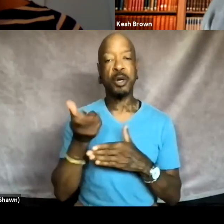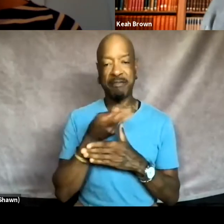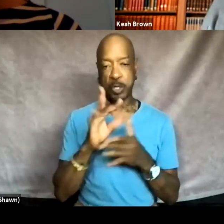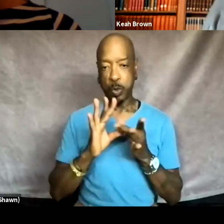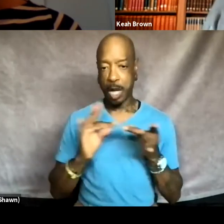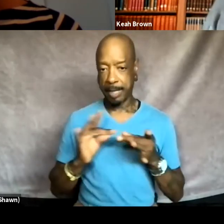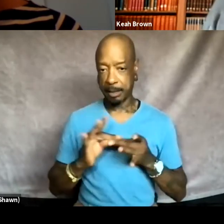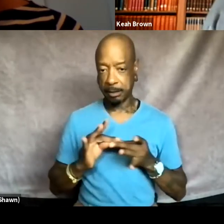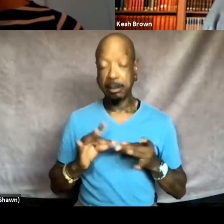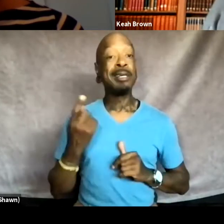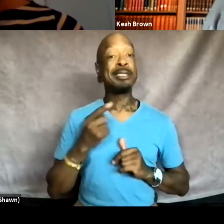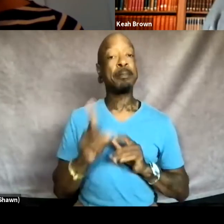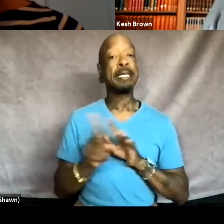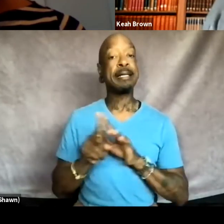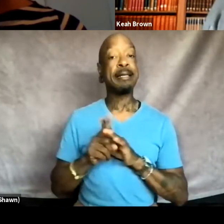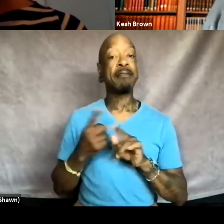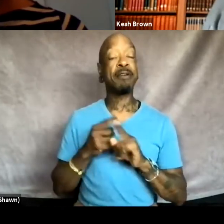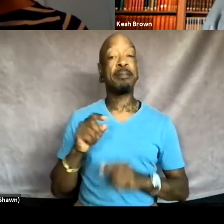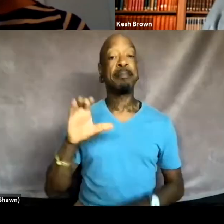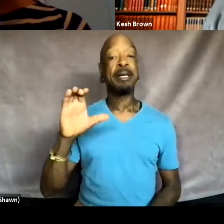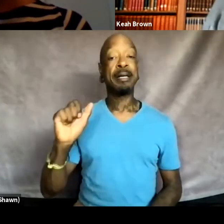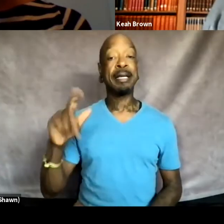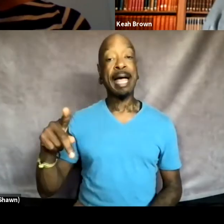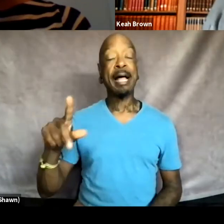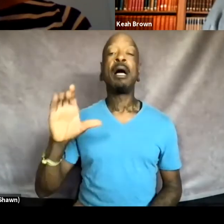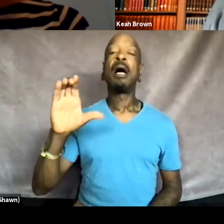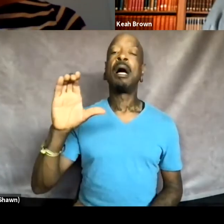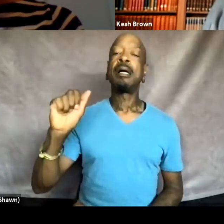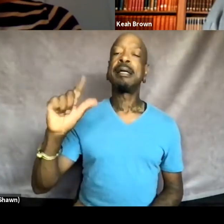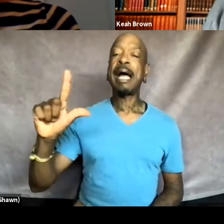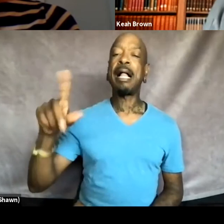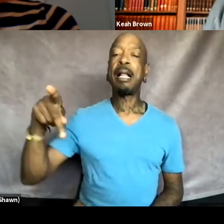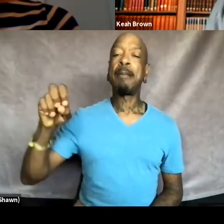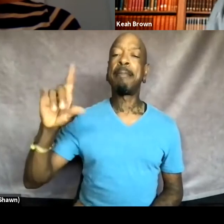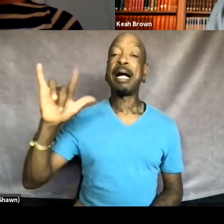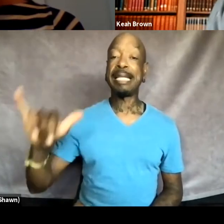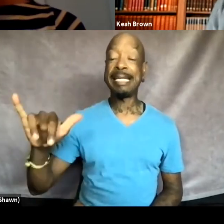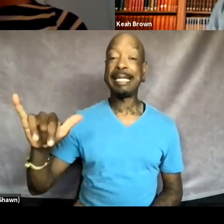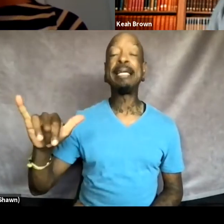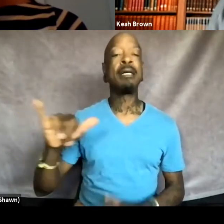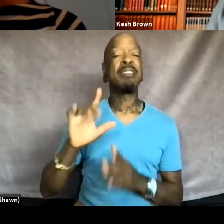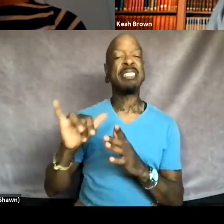attending from Cal Poly, which is in San Luis Obispo which is sounding us and they just want to say thank you.